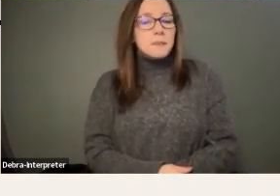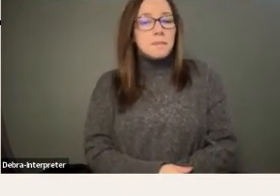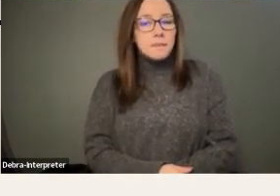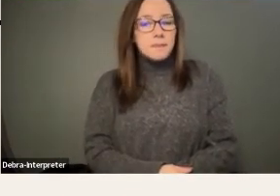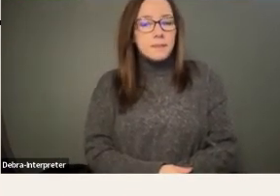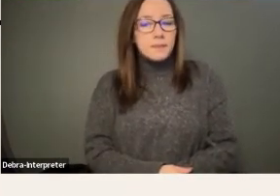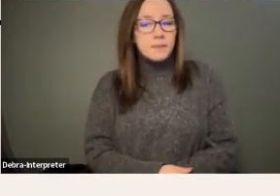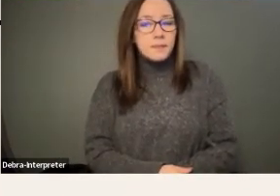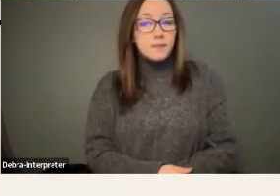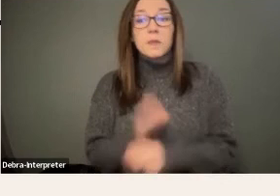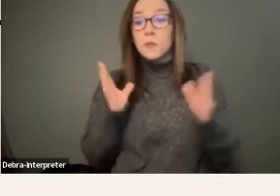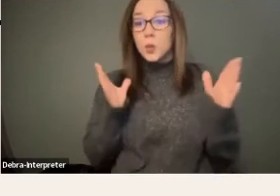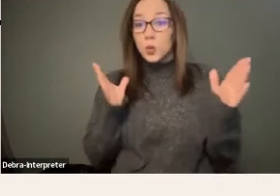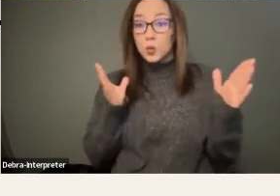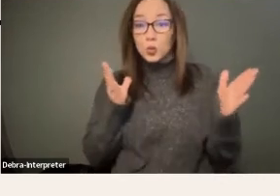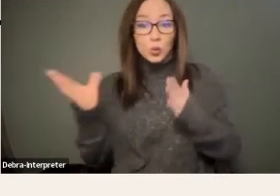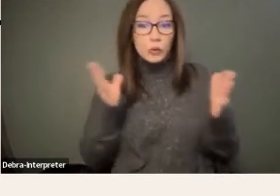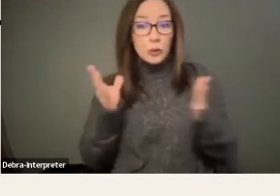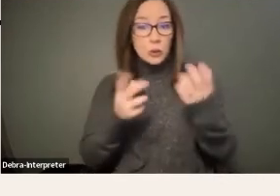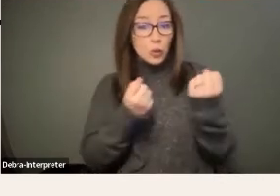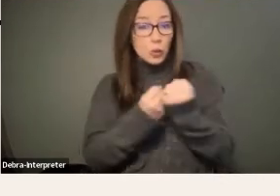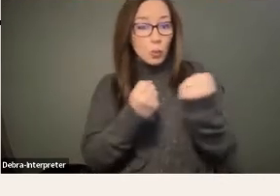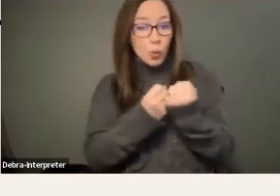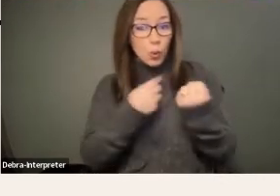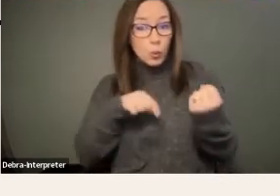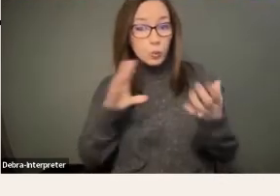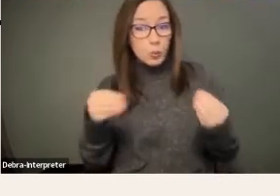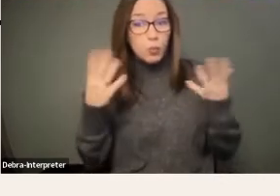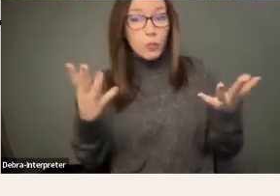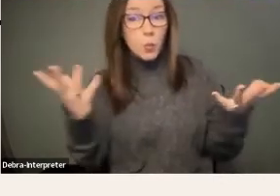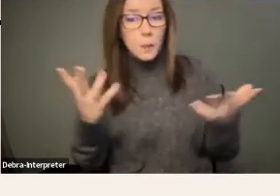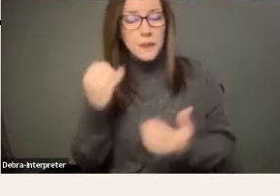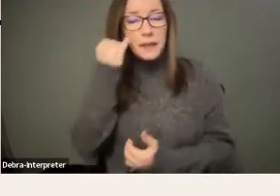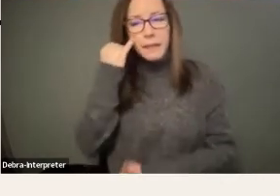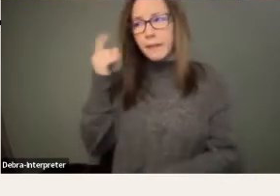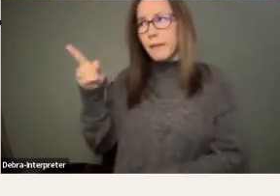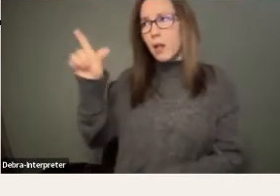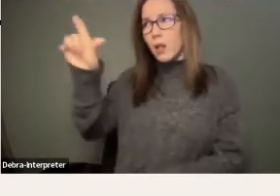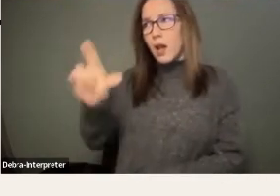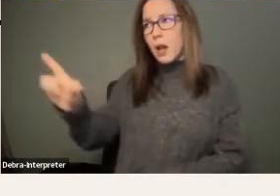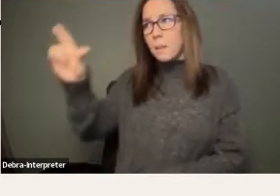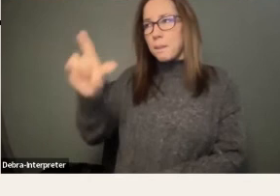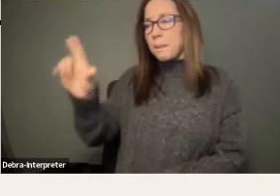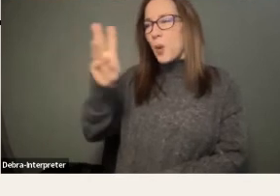Great. So in terms of the services and support we